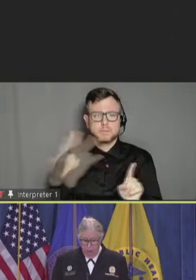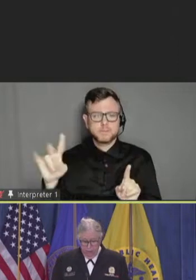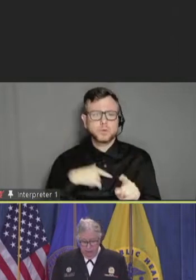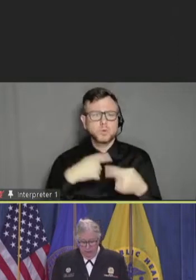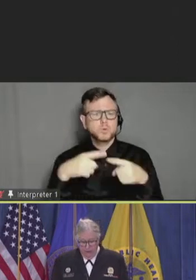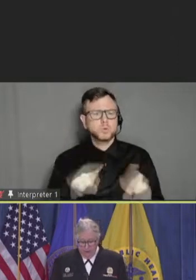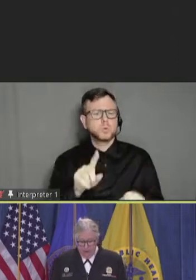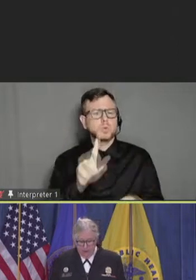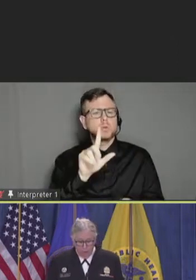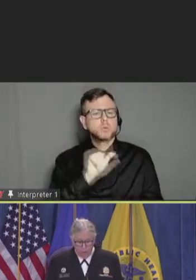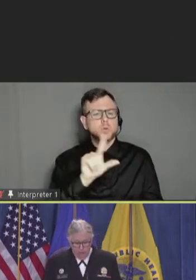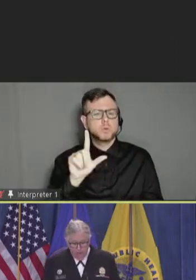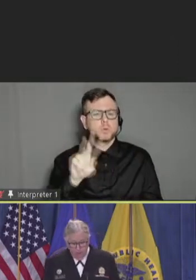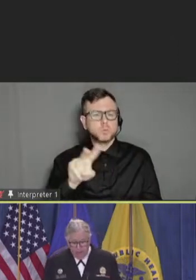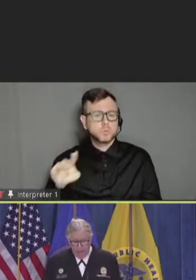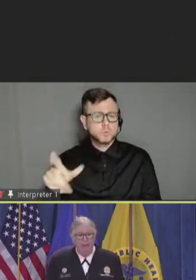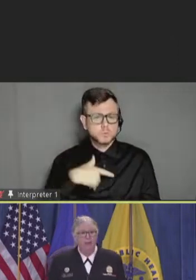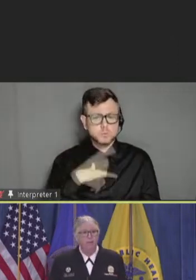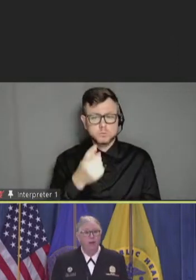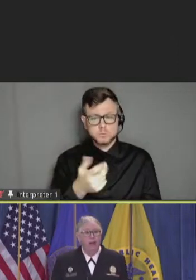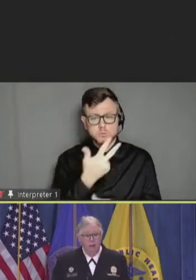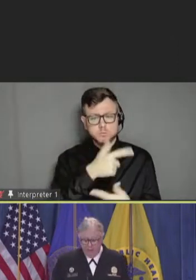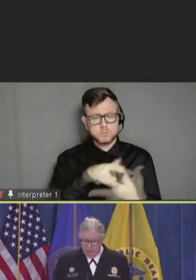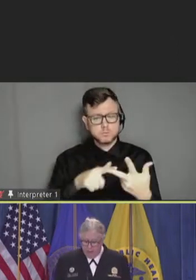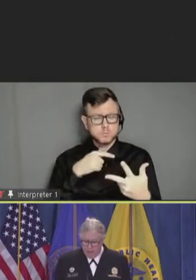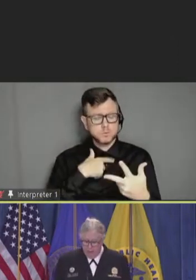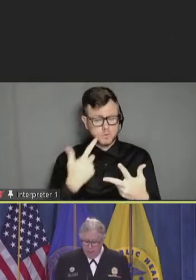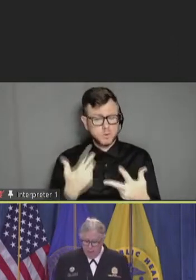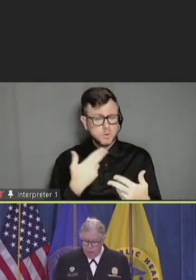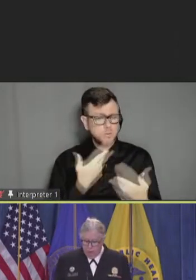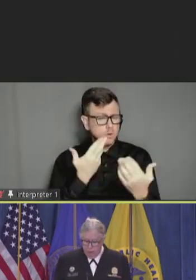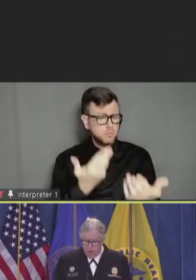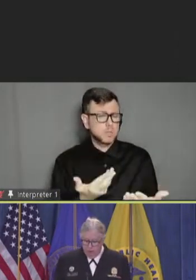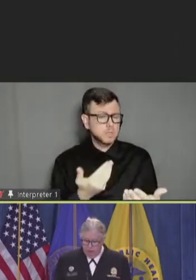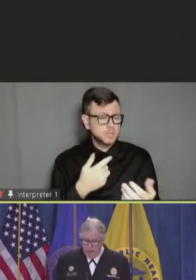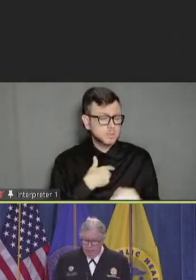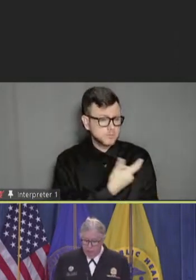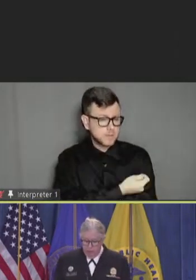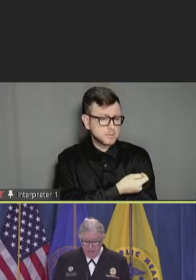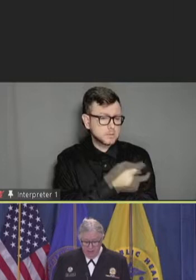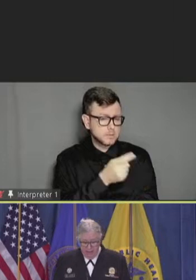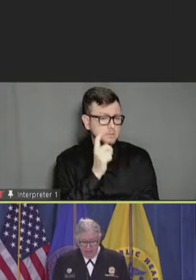Free vaccines are routinely recommended for adolescents during this time to prevent tetanus,